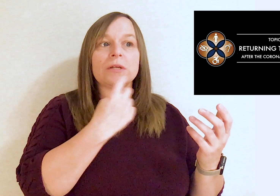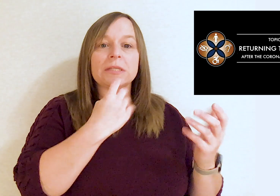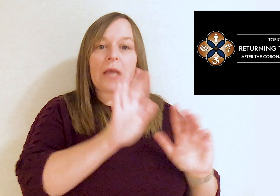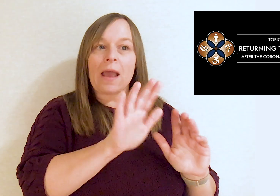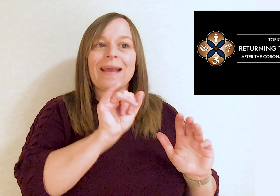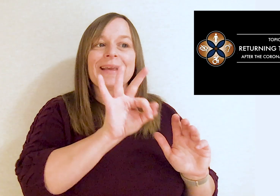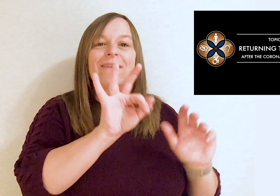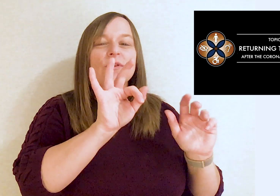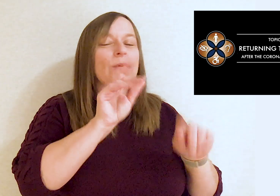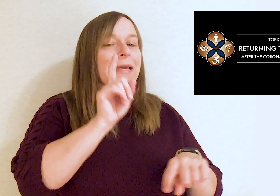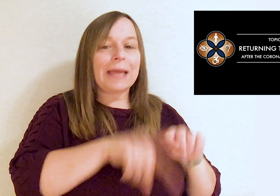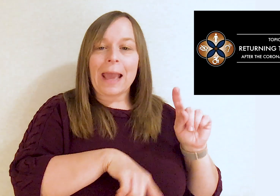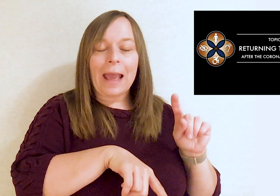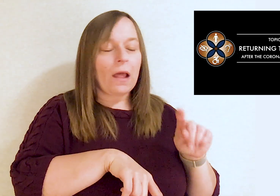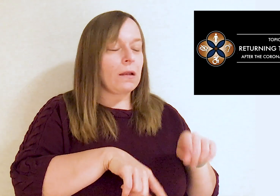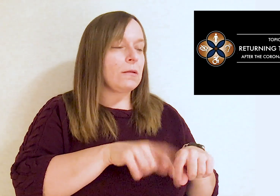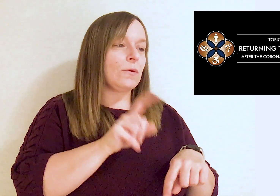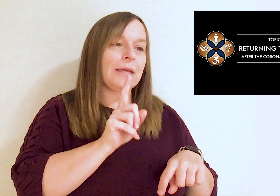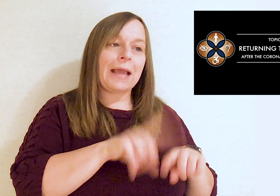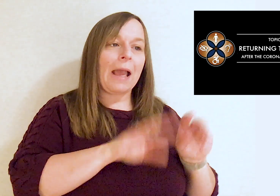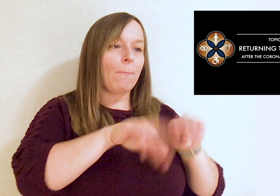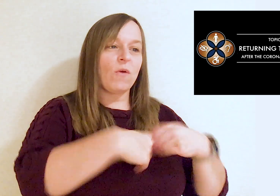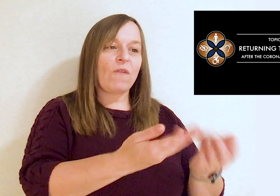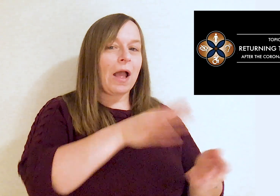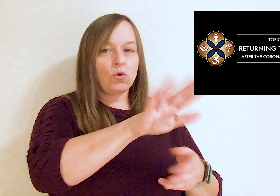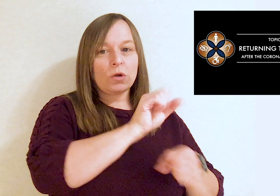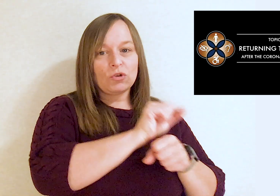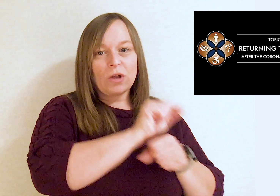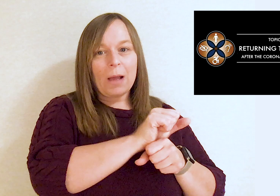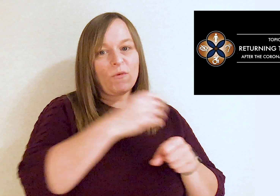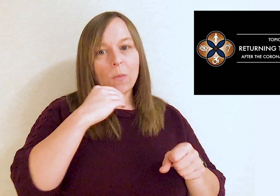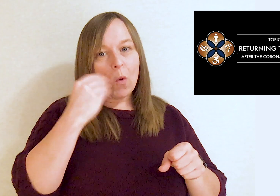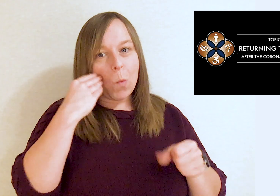that if you cannot-- you simply cannot provide your essential job function